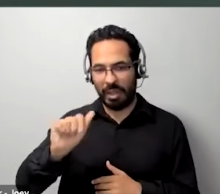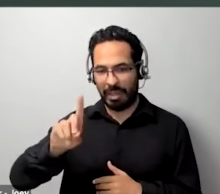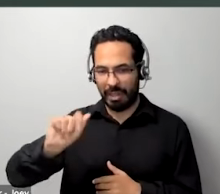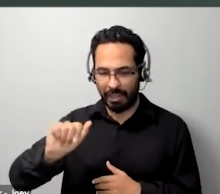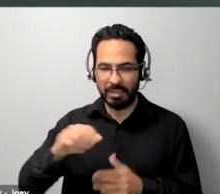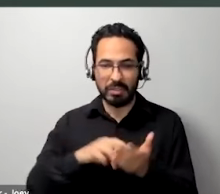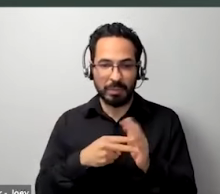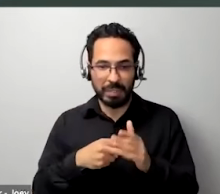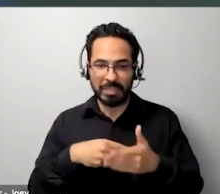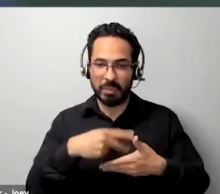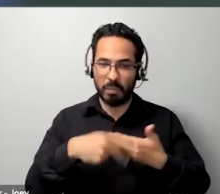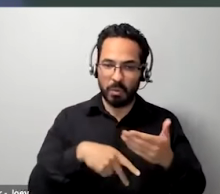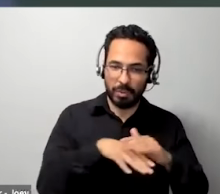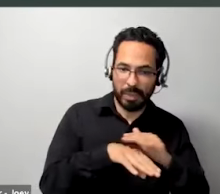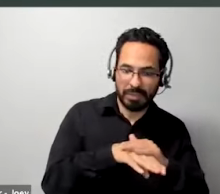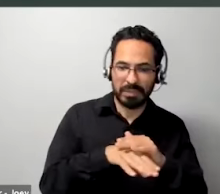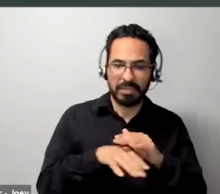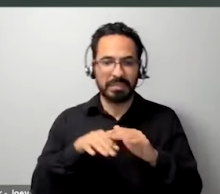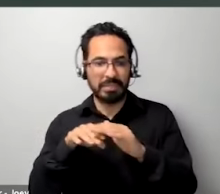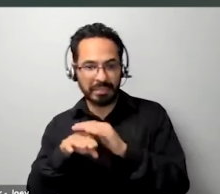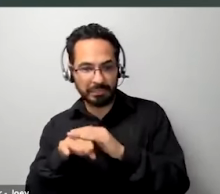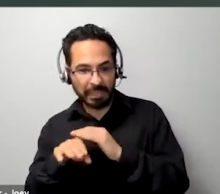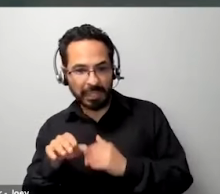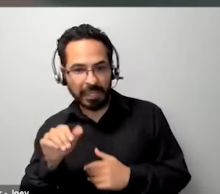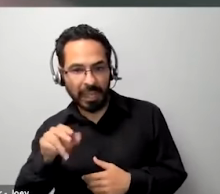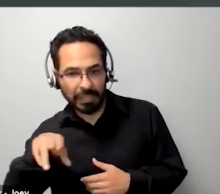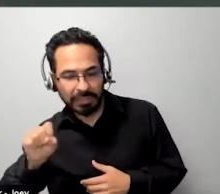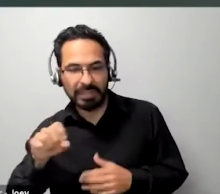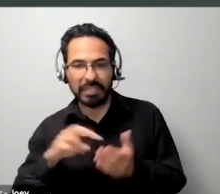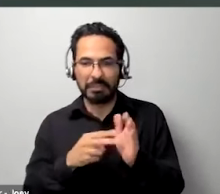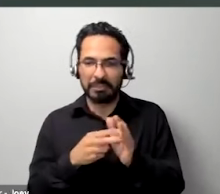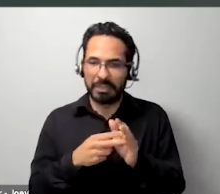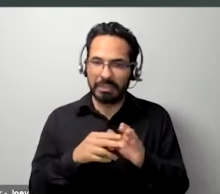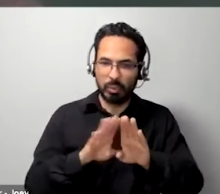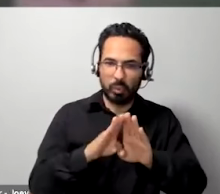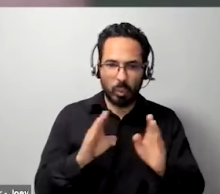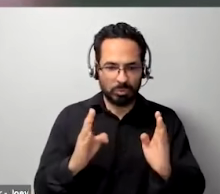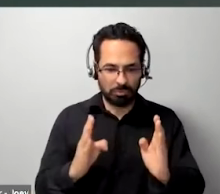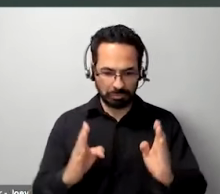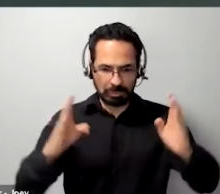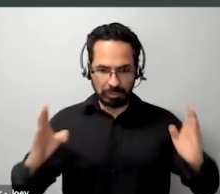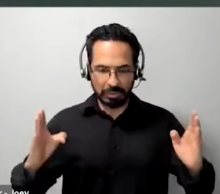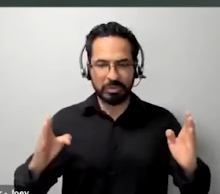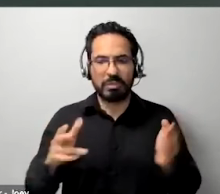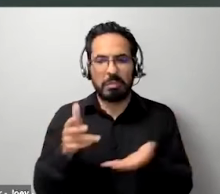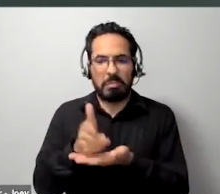you know, all the how wide are doorways, and how wide are parking spots and heights and all that.